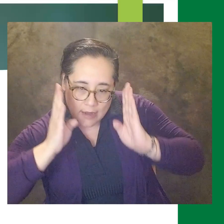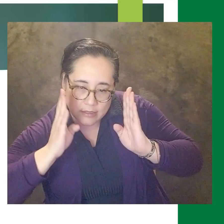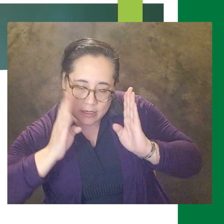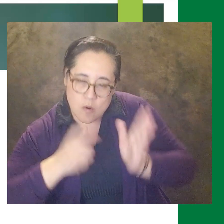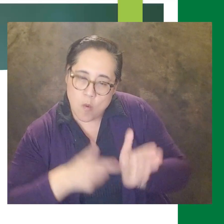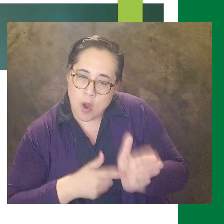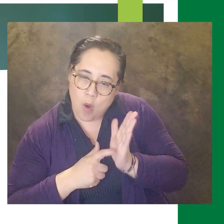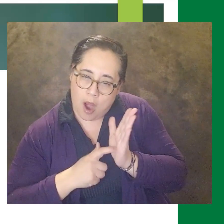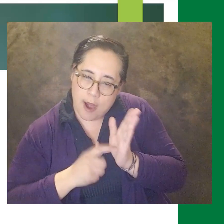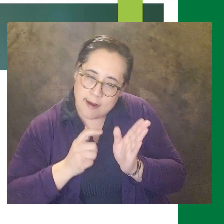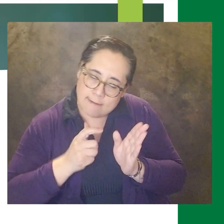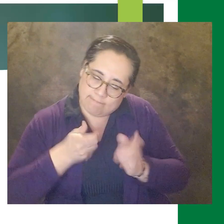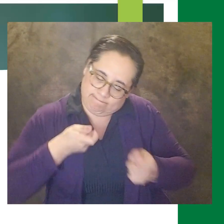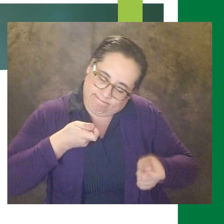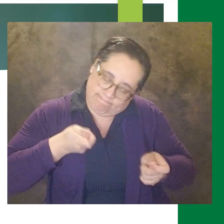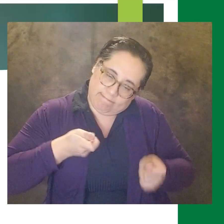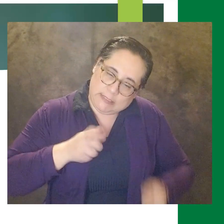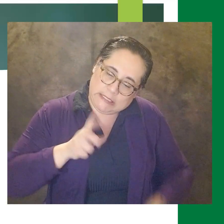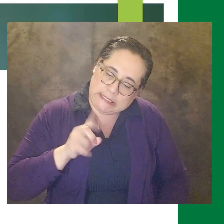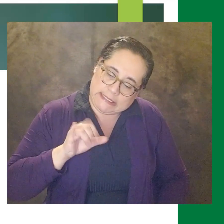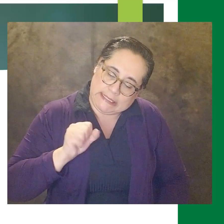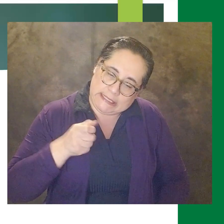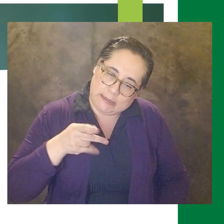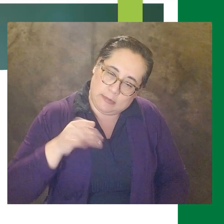This is why, again, we are professional communicators.